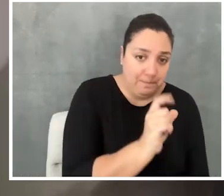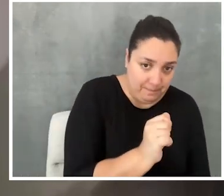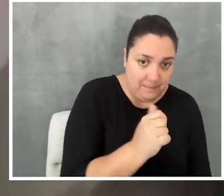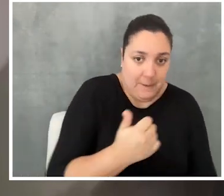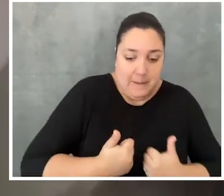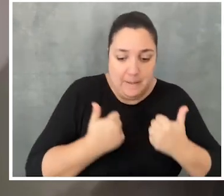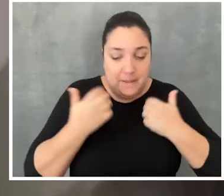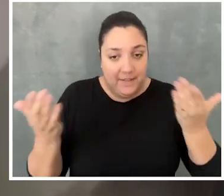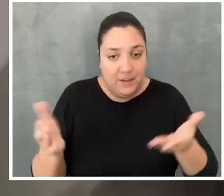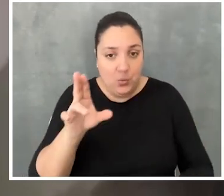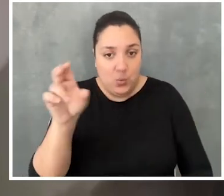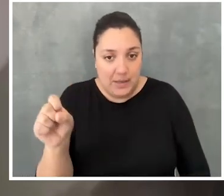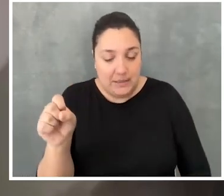And we work together